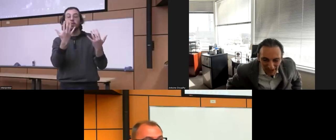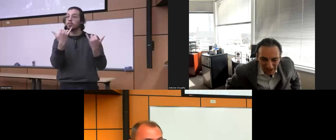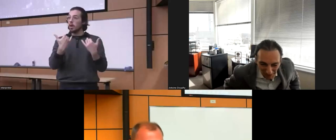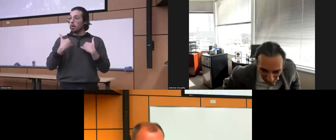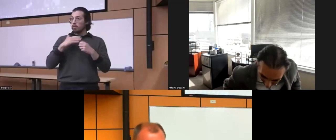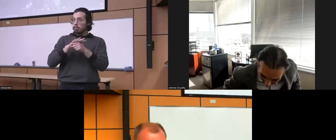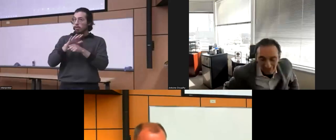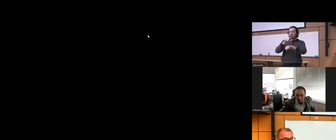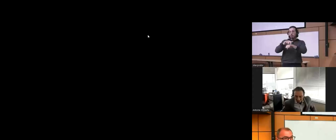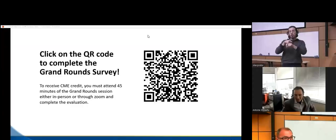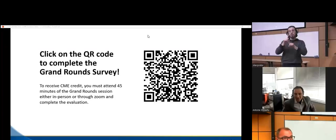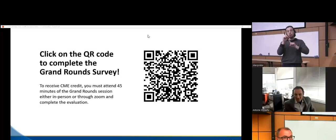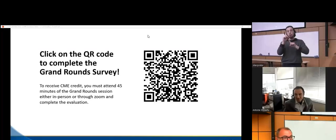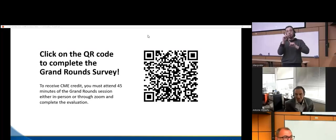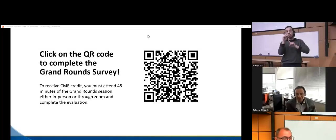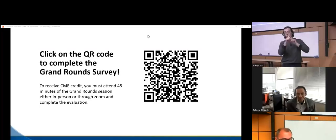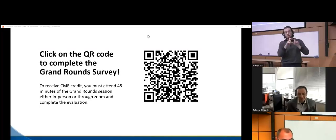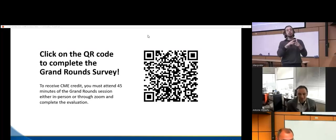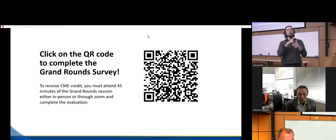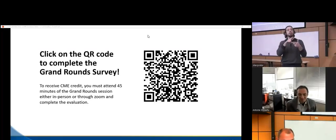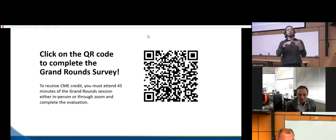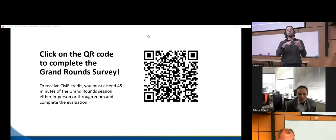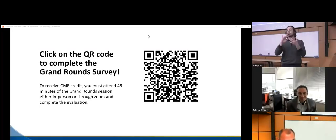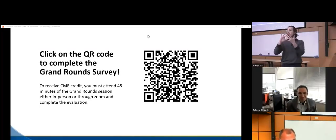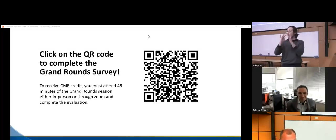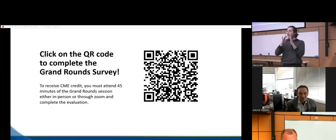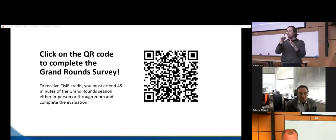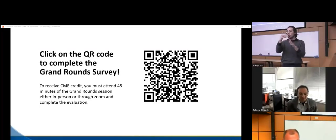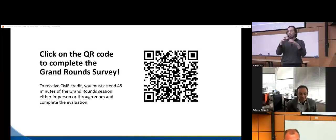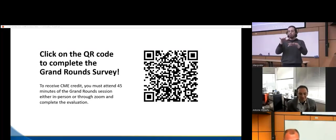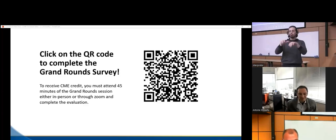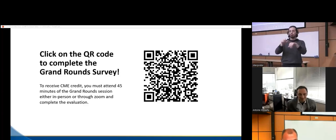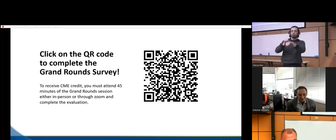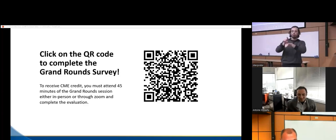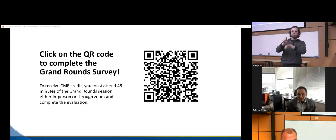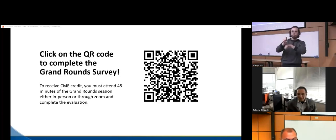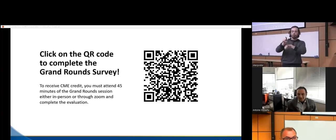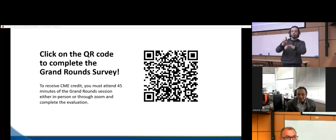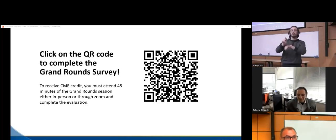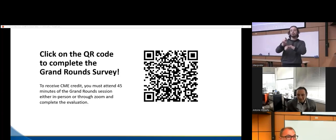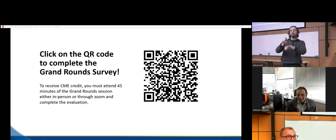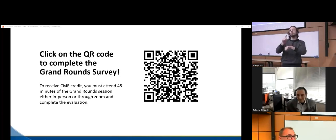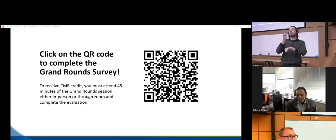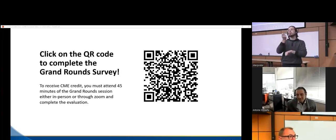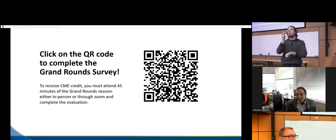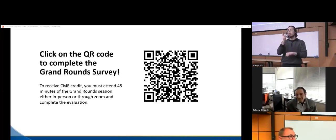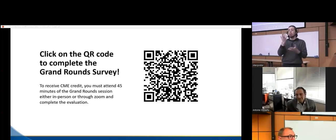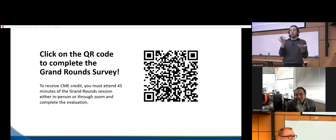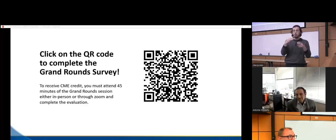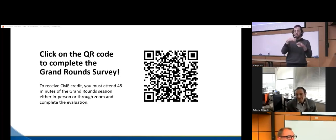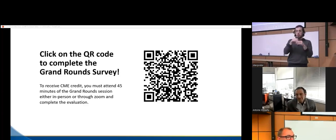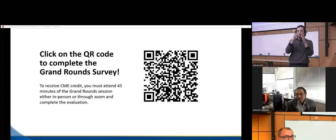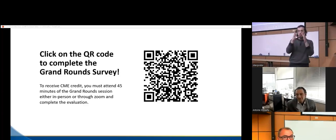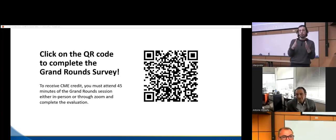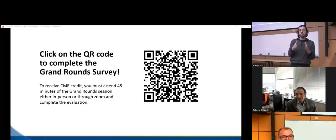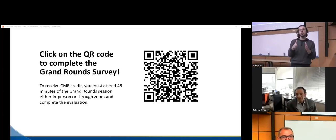questions uh uh both online if you want to answer your questions uh over here in